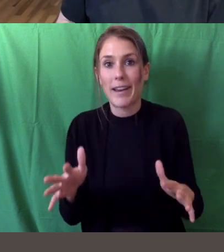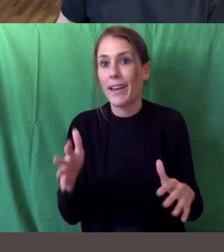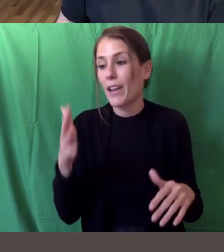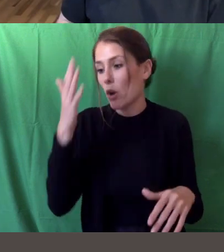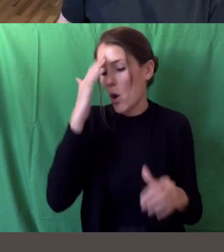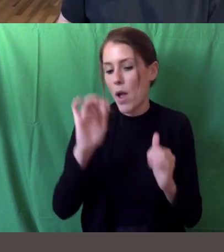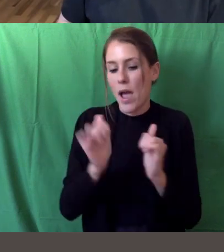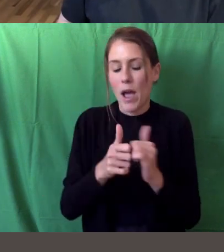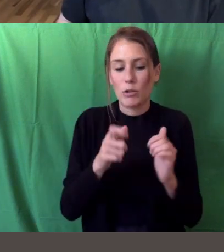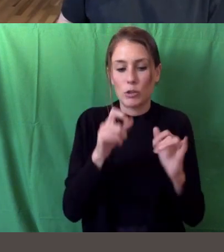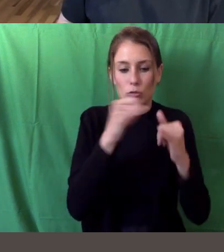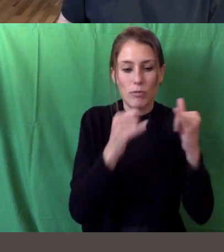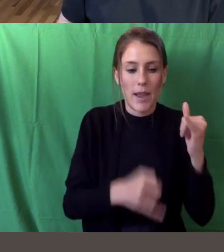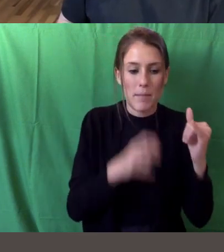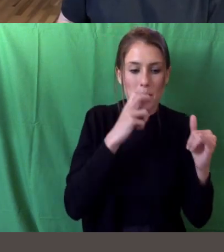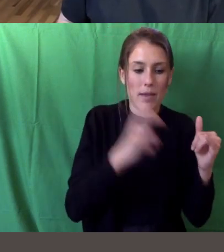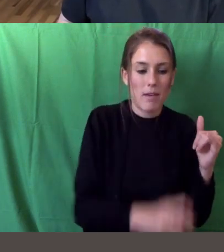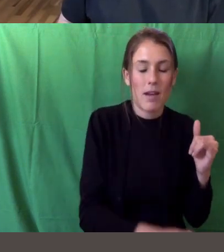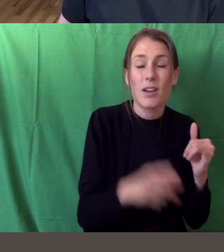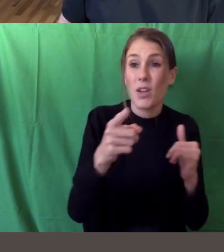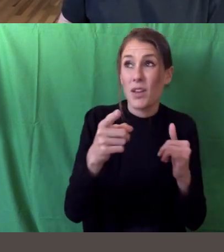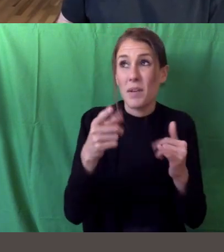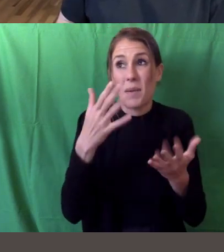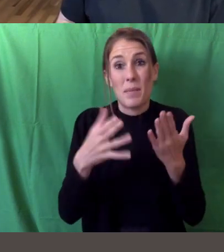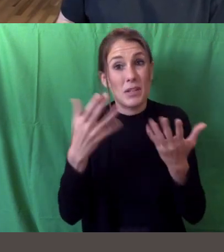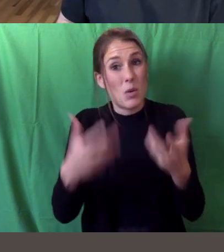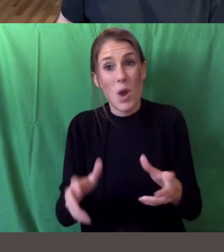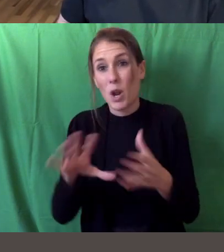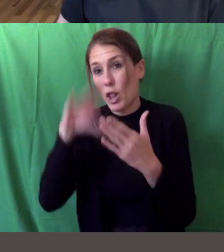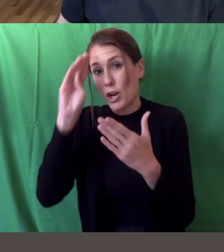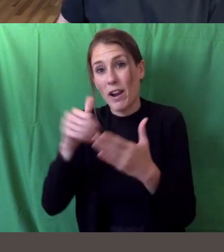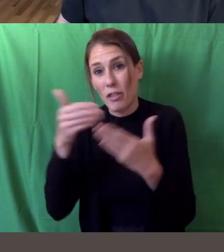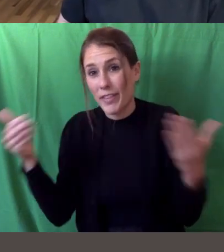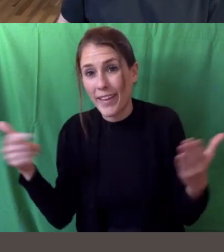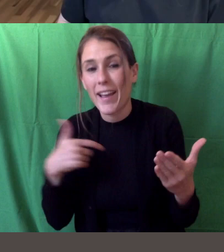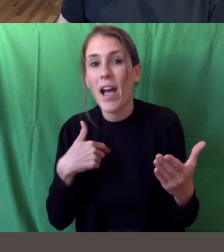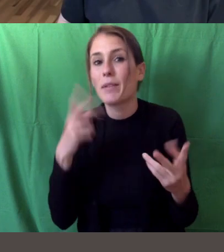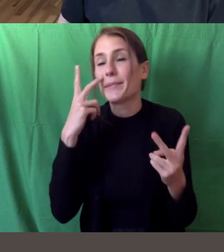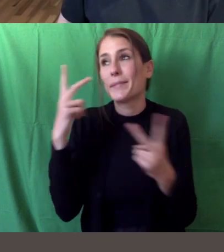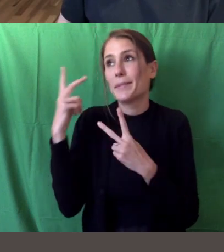You might not have the bandwidth to take on learning yet another thing. You know, if I think back to when I was teaching myself